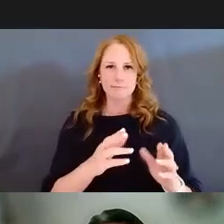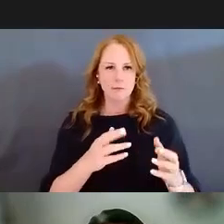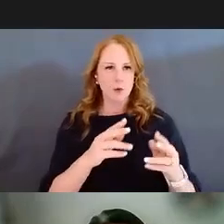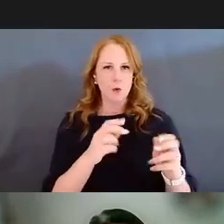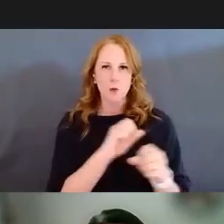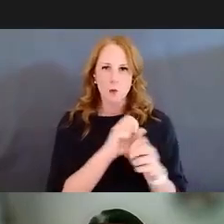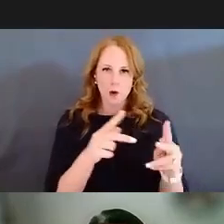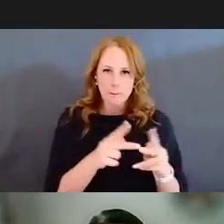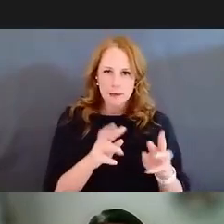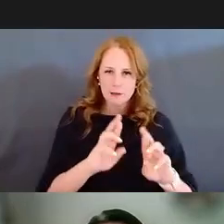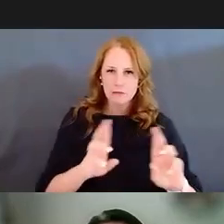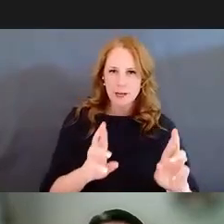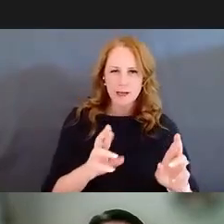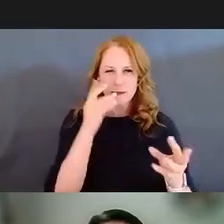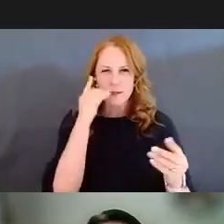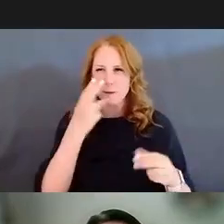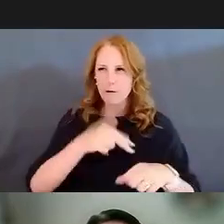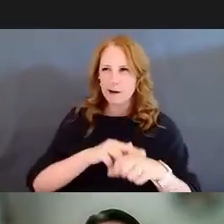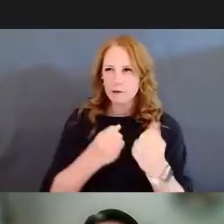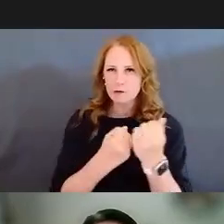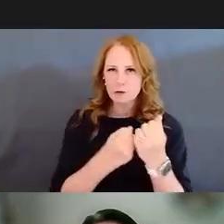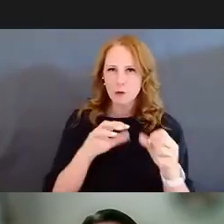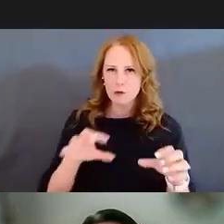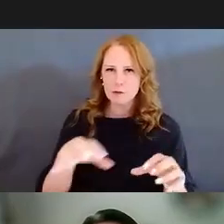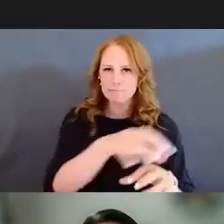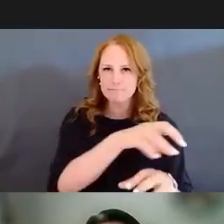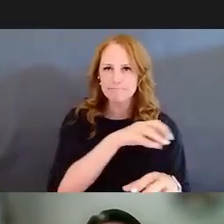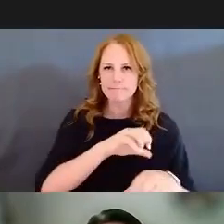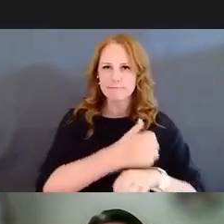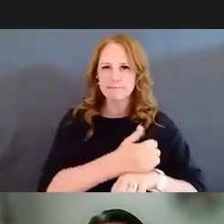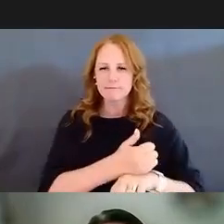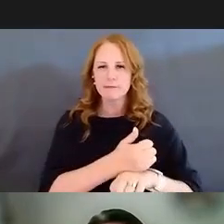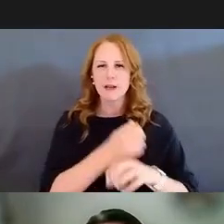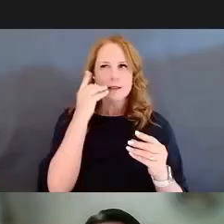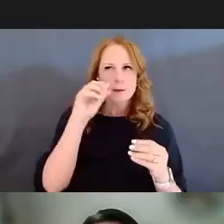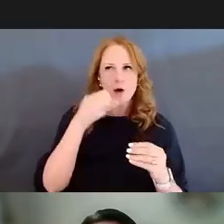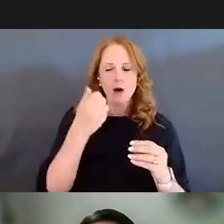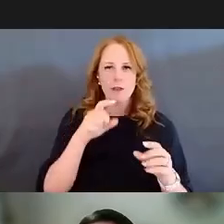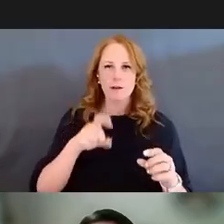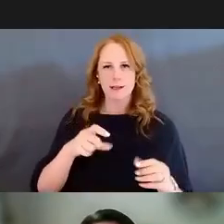natural supports that might exist to really consider other needs that might be in play